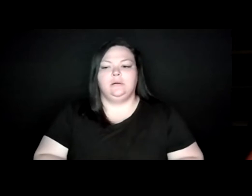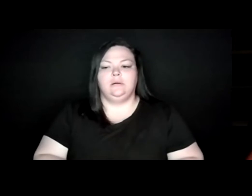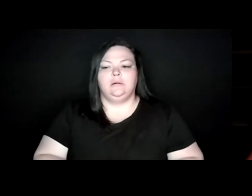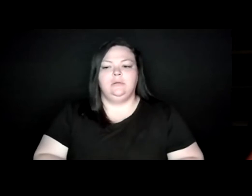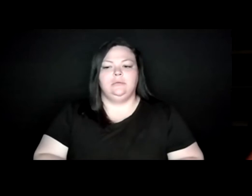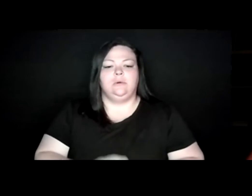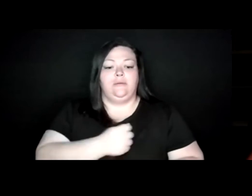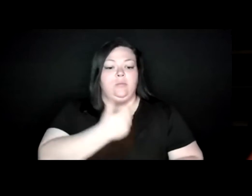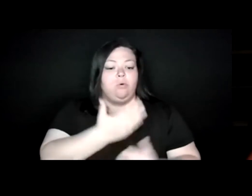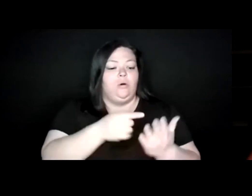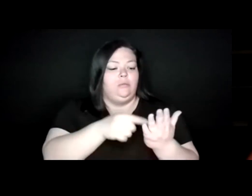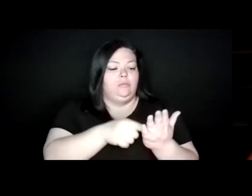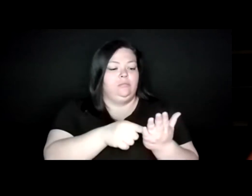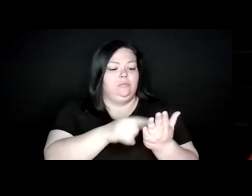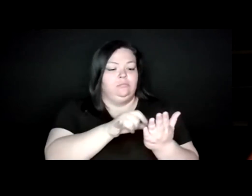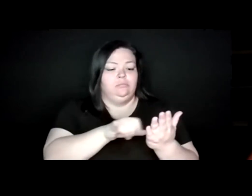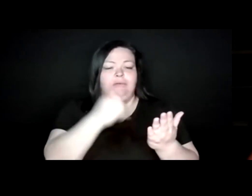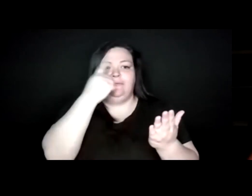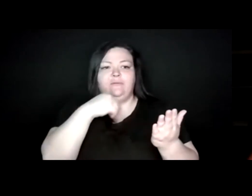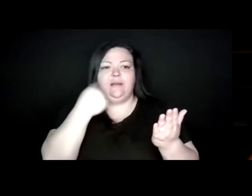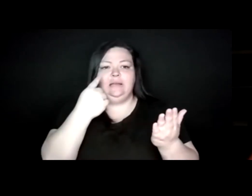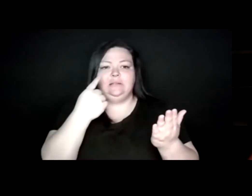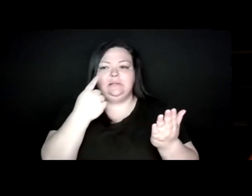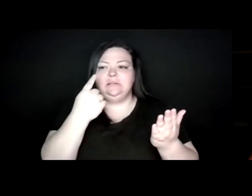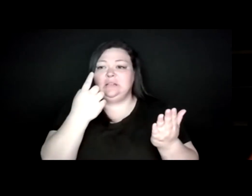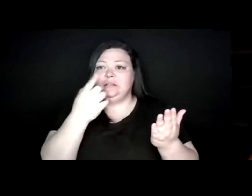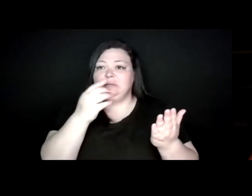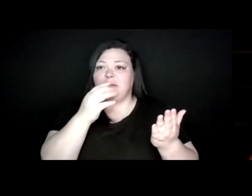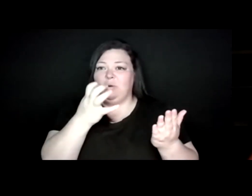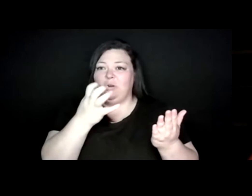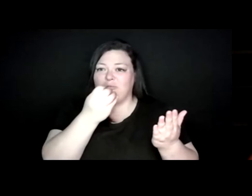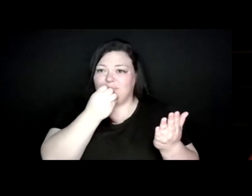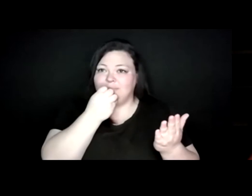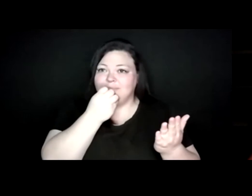If the poem is a face/ Then I want to eat your poem.//